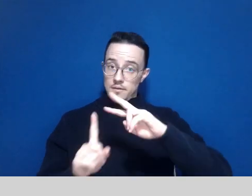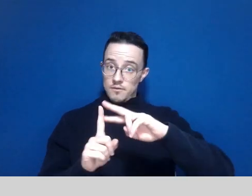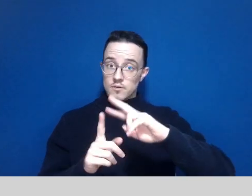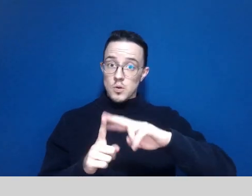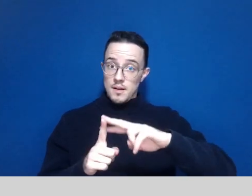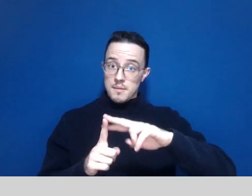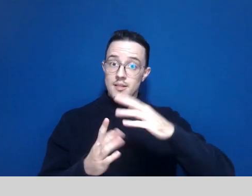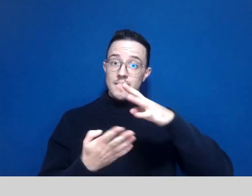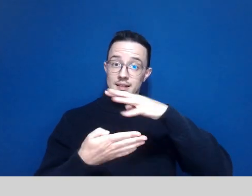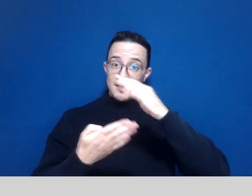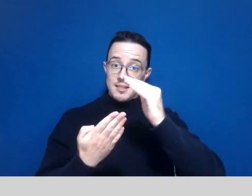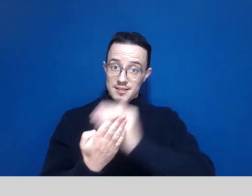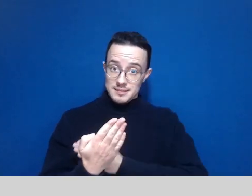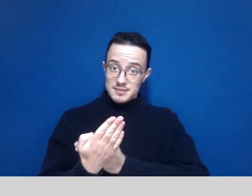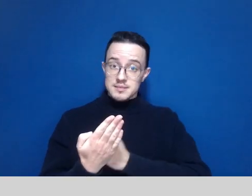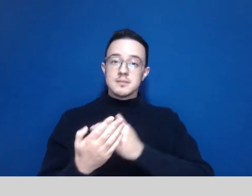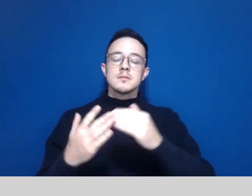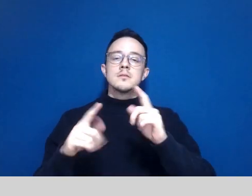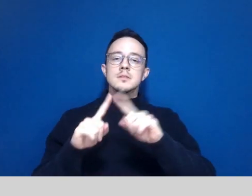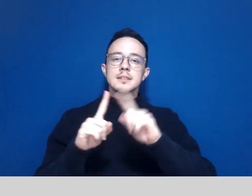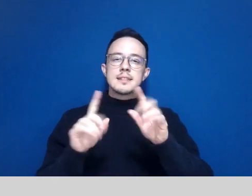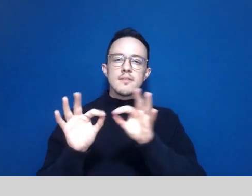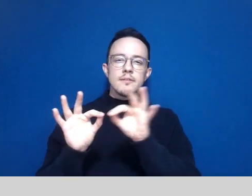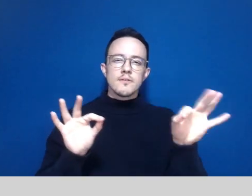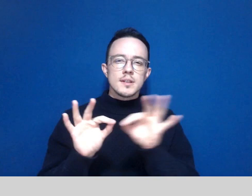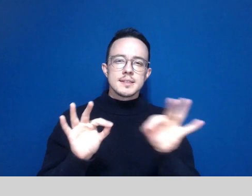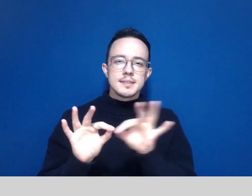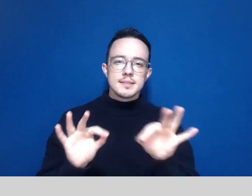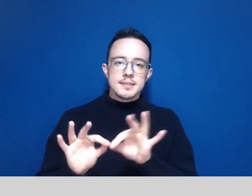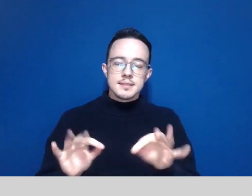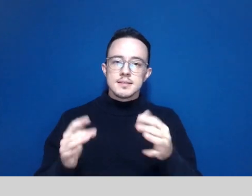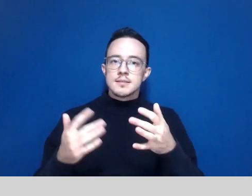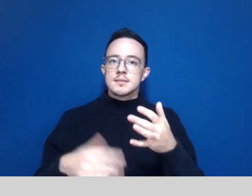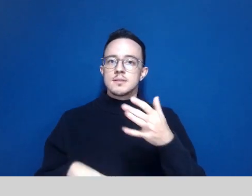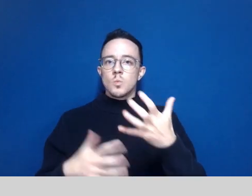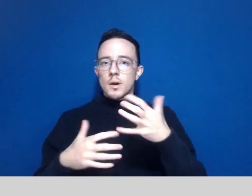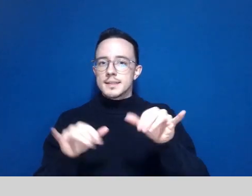A vocabulary list is simply just a list of phrases